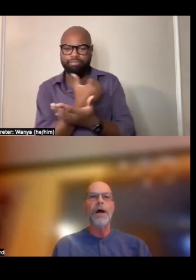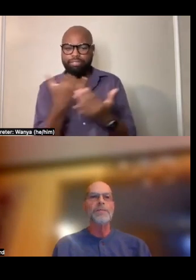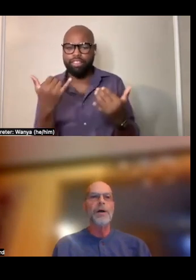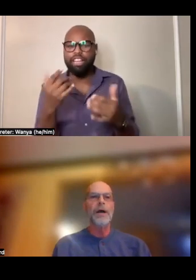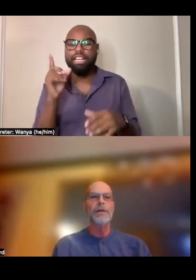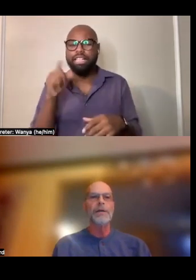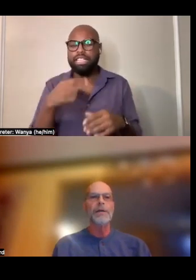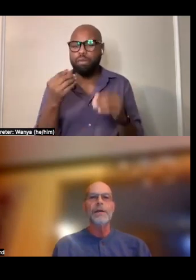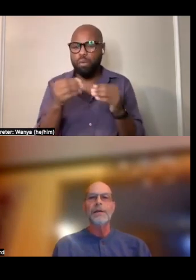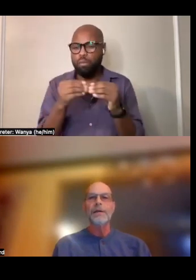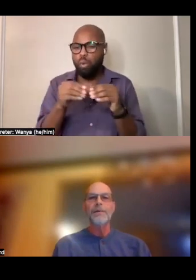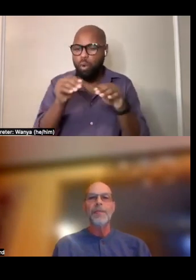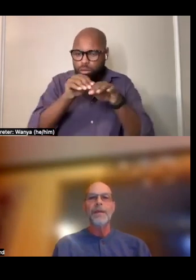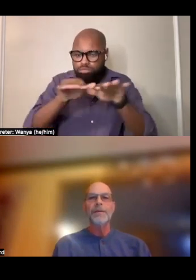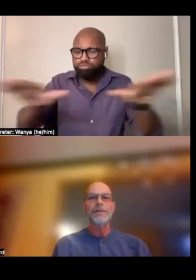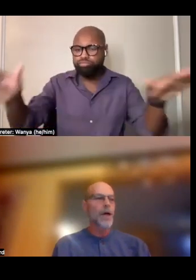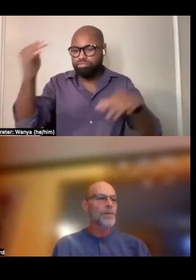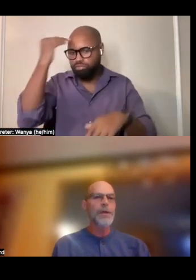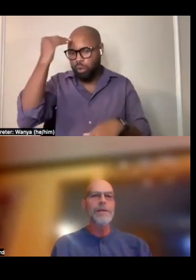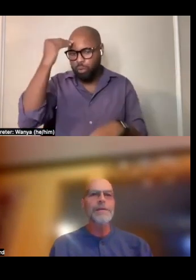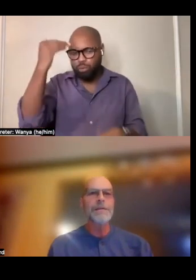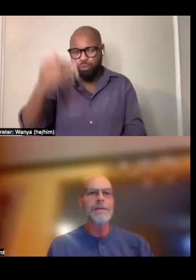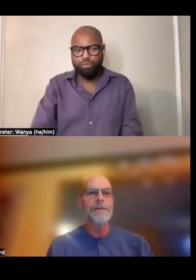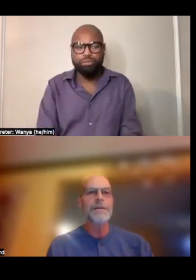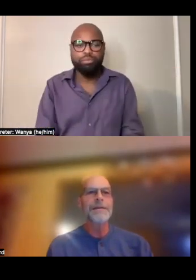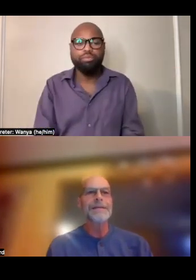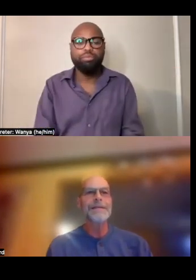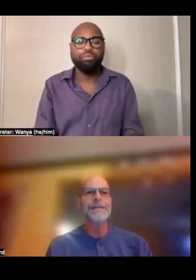widespread. Next slide, please.